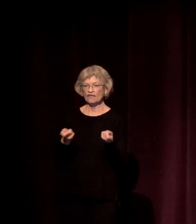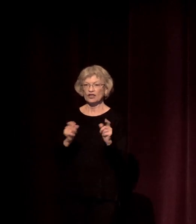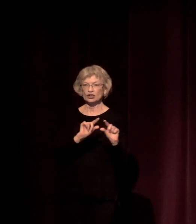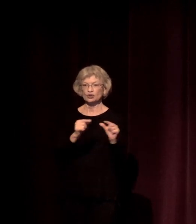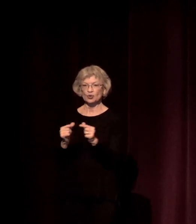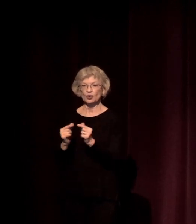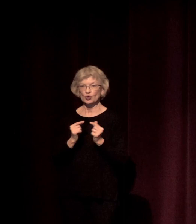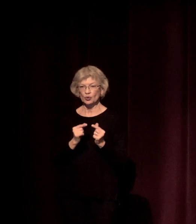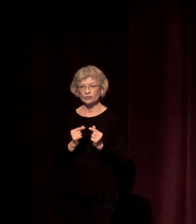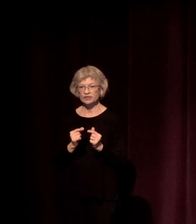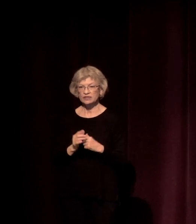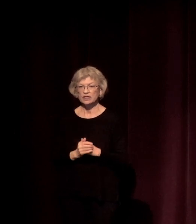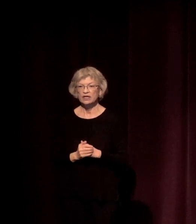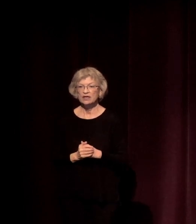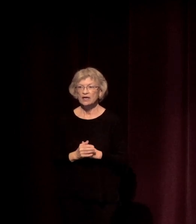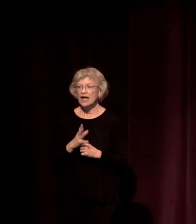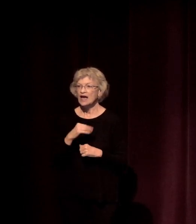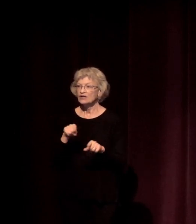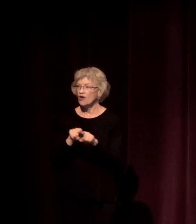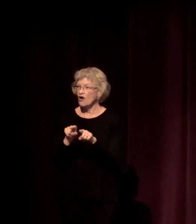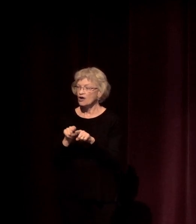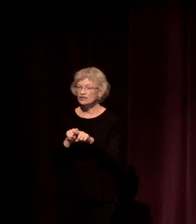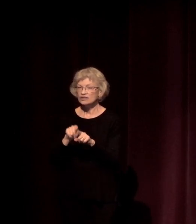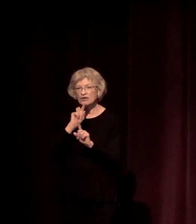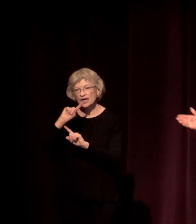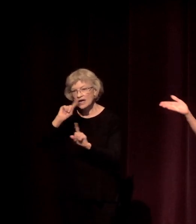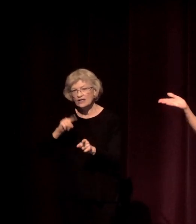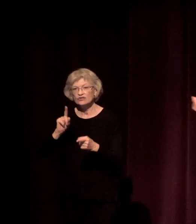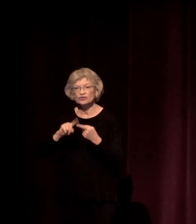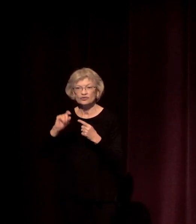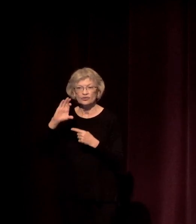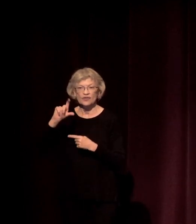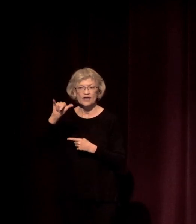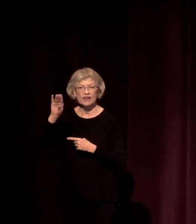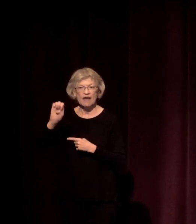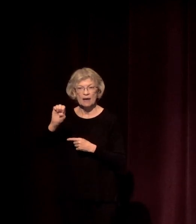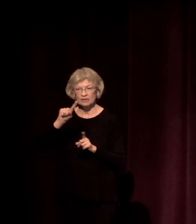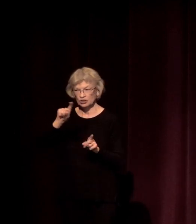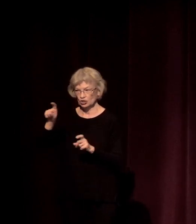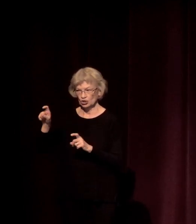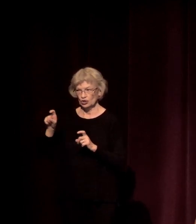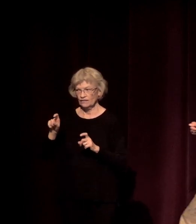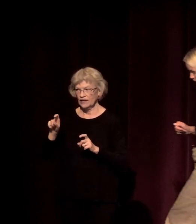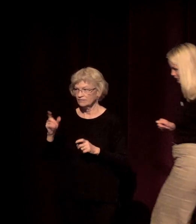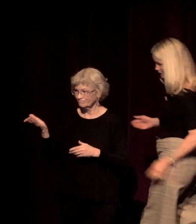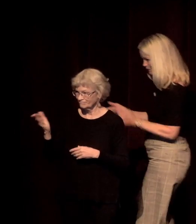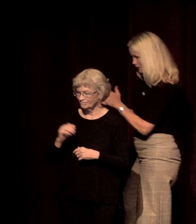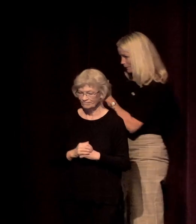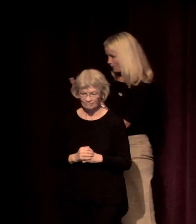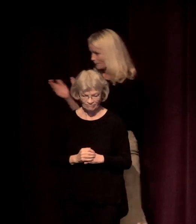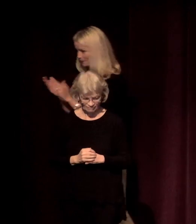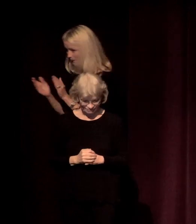behalf of the shared governance groups on the groups' responses to the climate survey issues that we voiced. So Patricia?